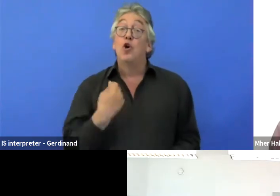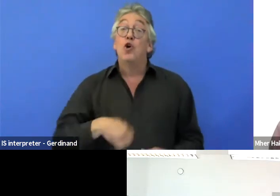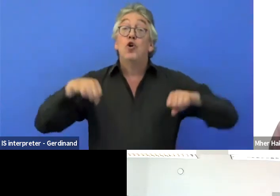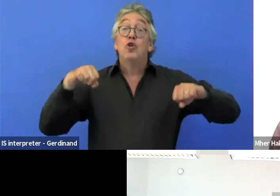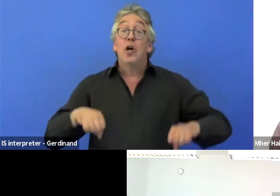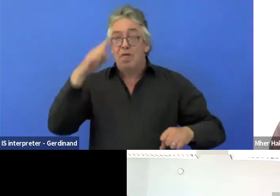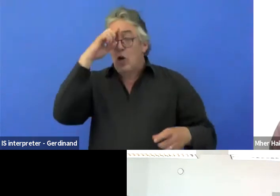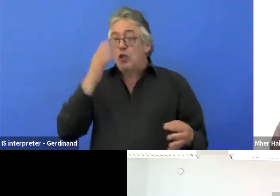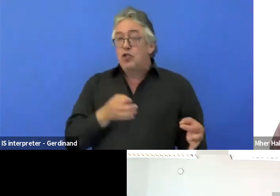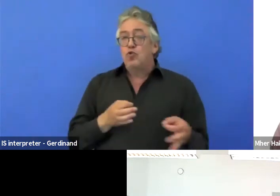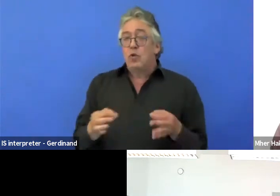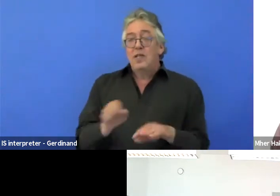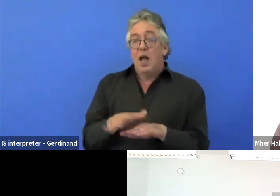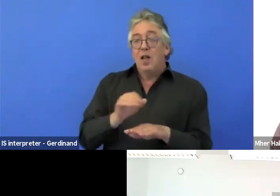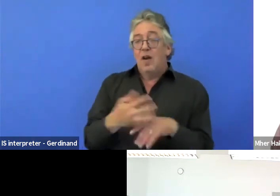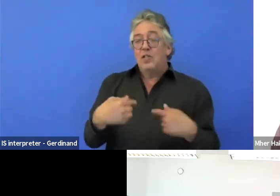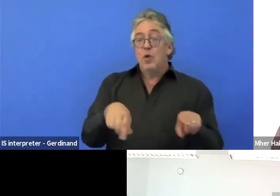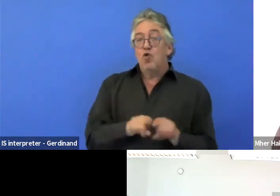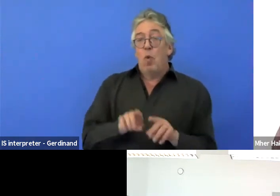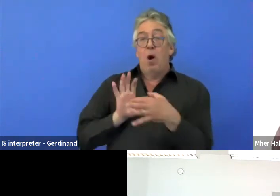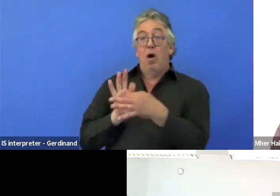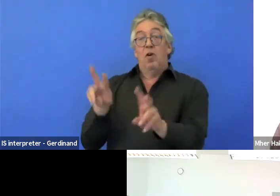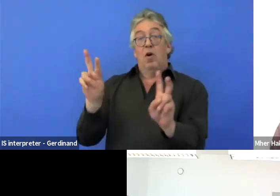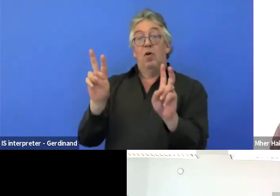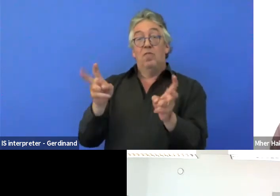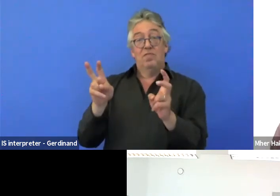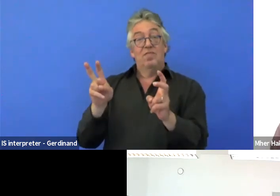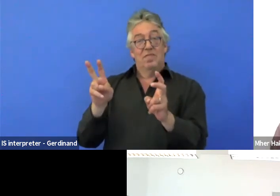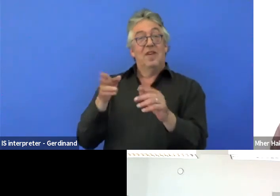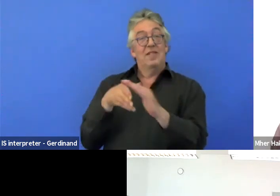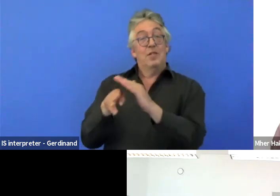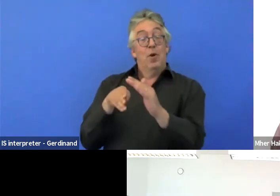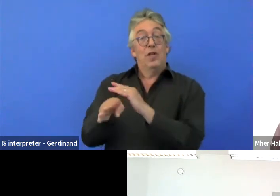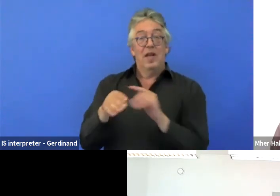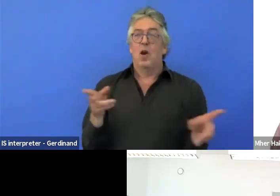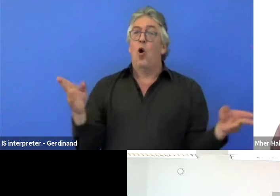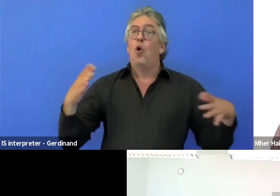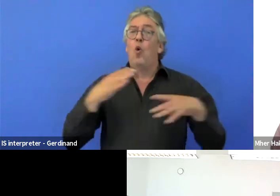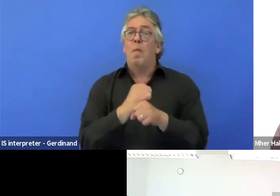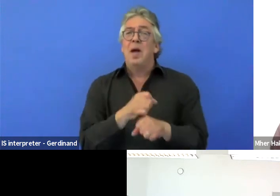The Strategic Advisory Group on Accessibility. Malin, the floor is yours.